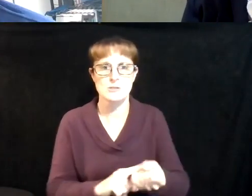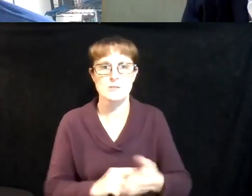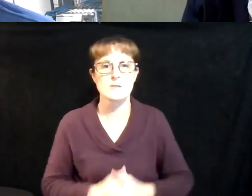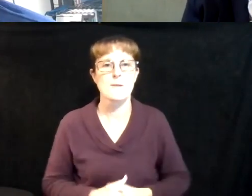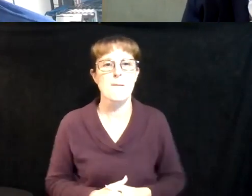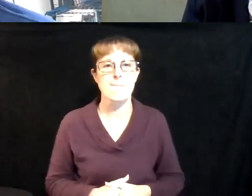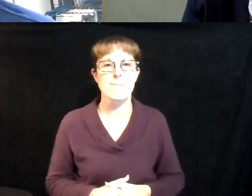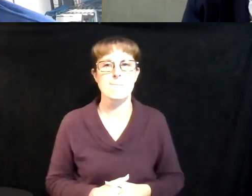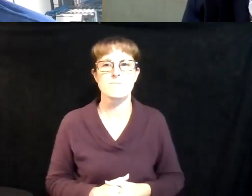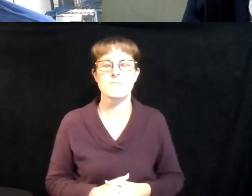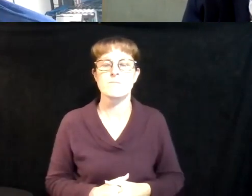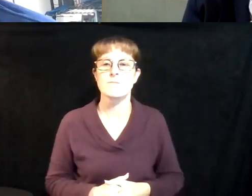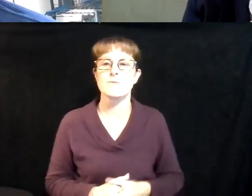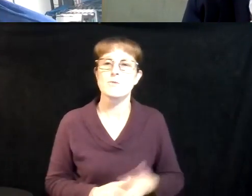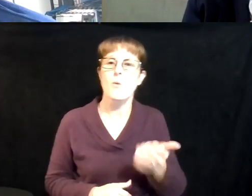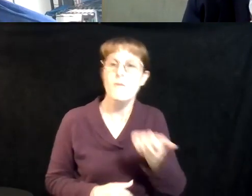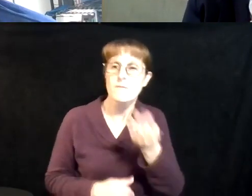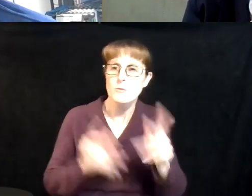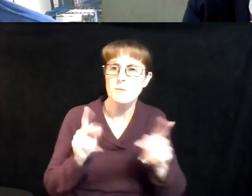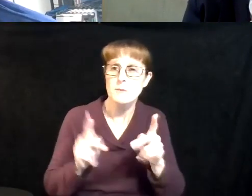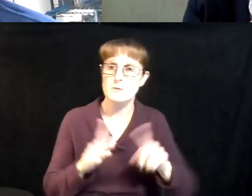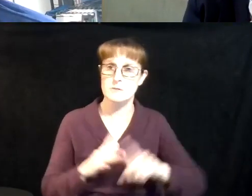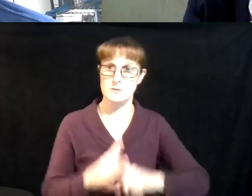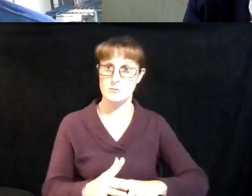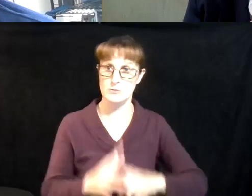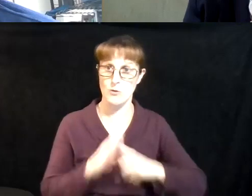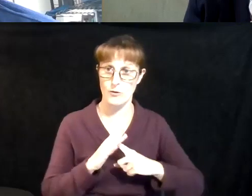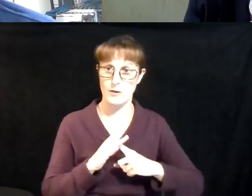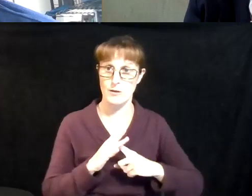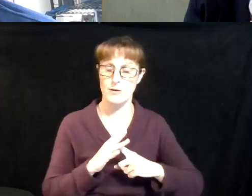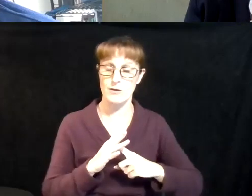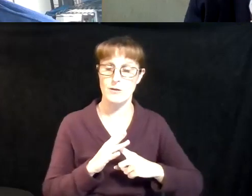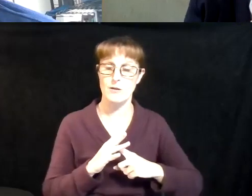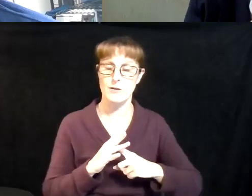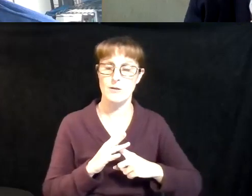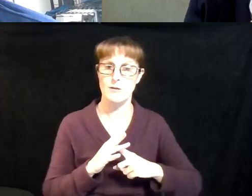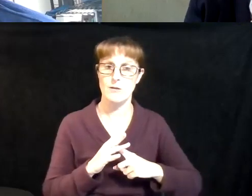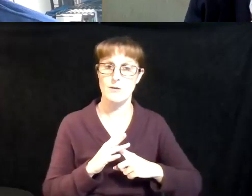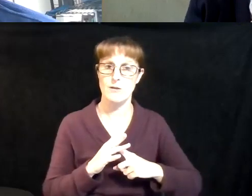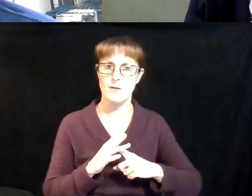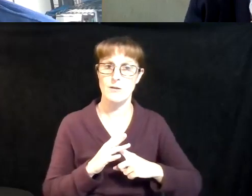out very open to